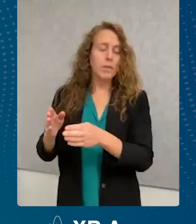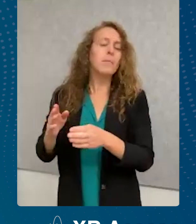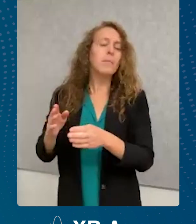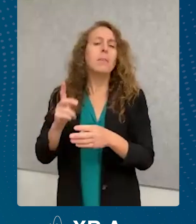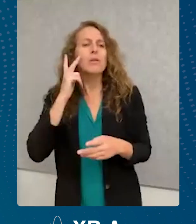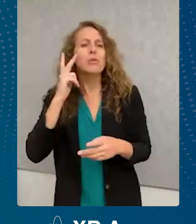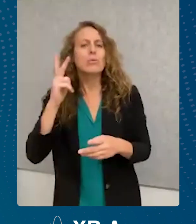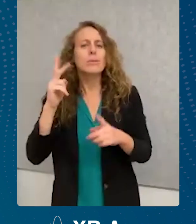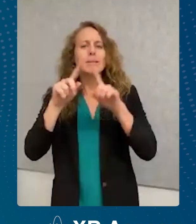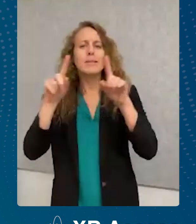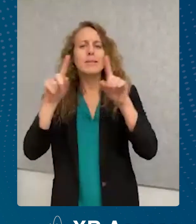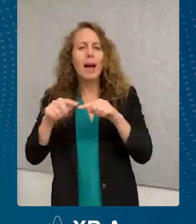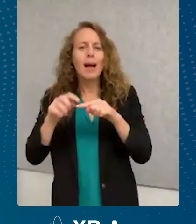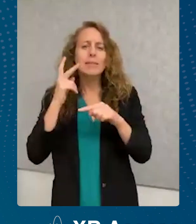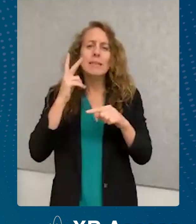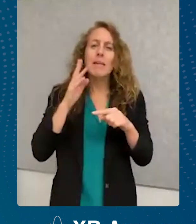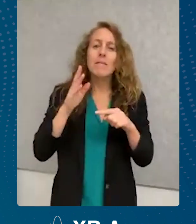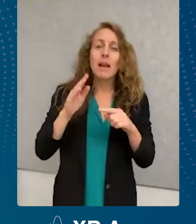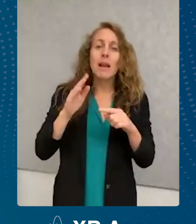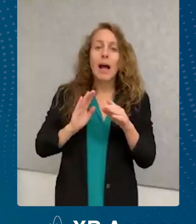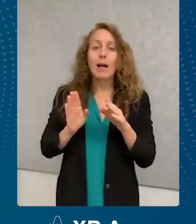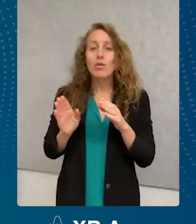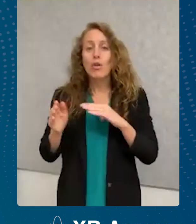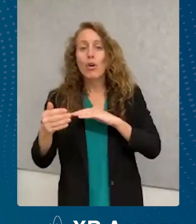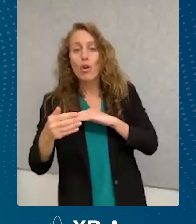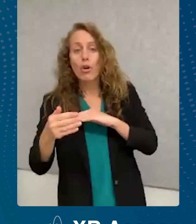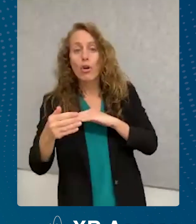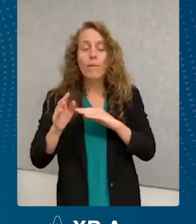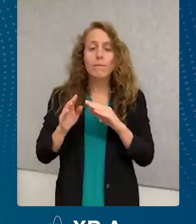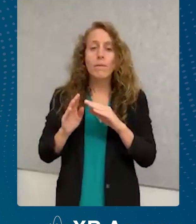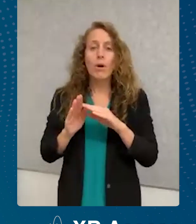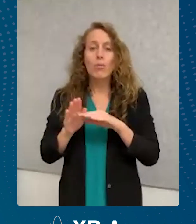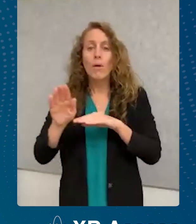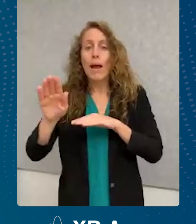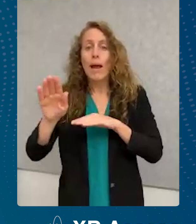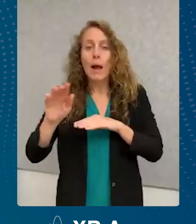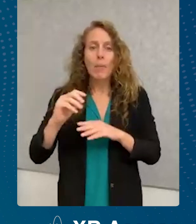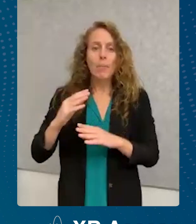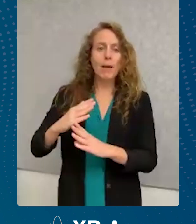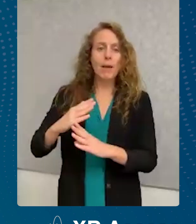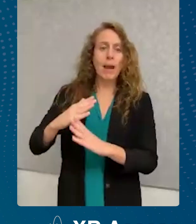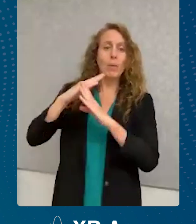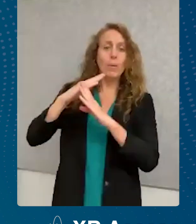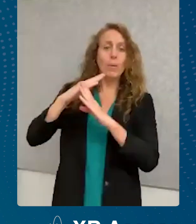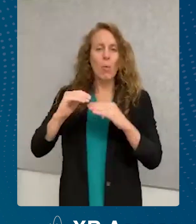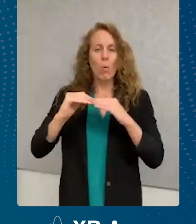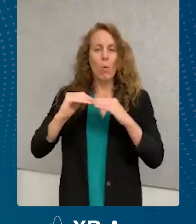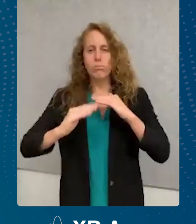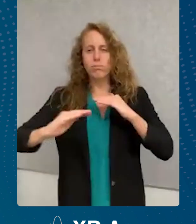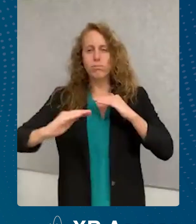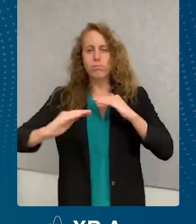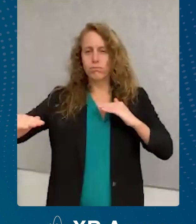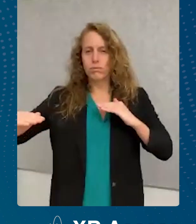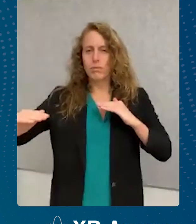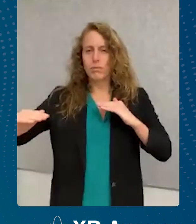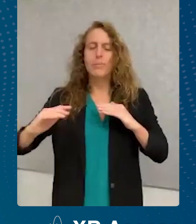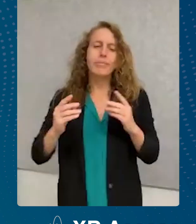it has a curb, a ramp, an obstacle or a pavement issue, a surface problem.